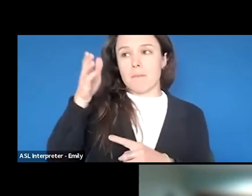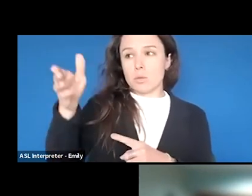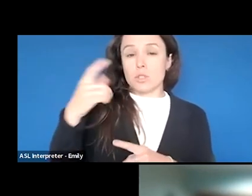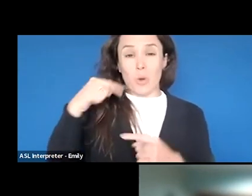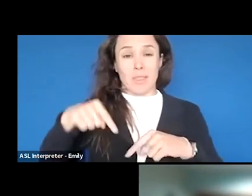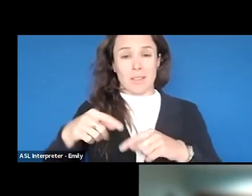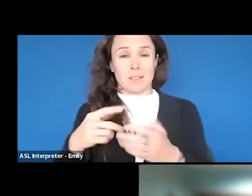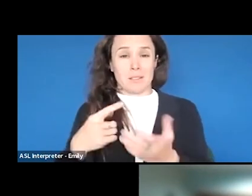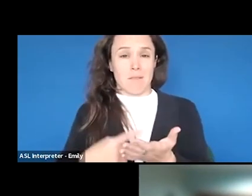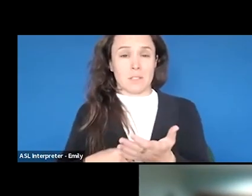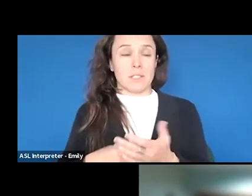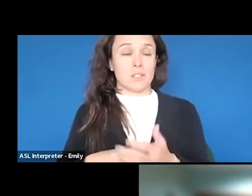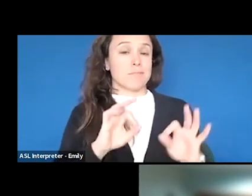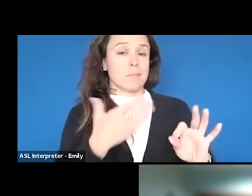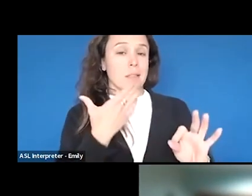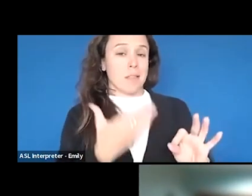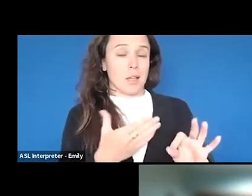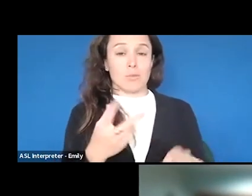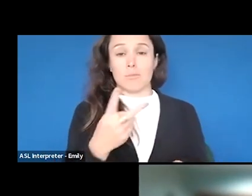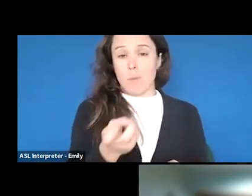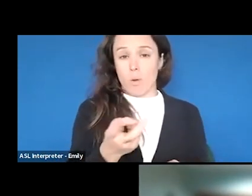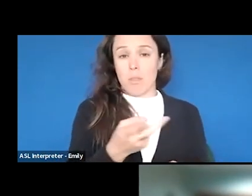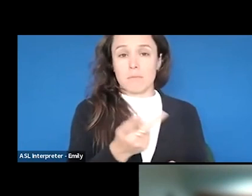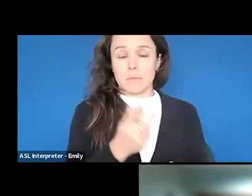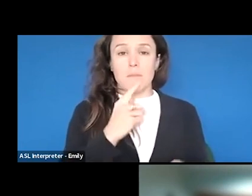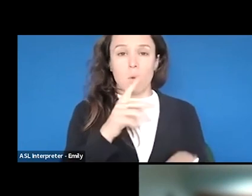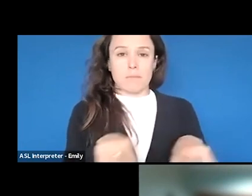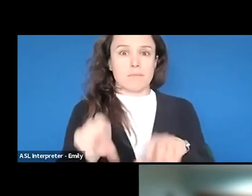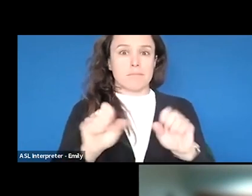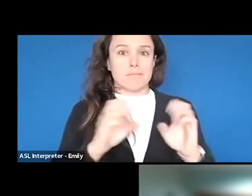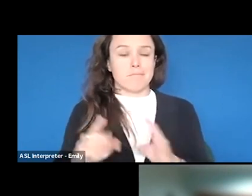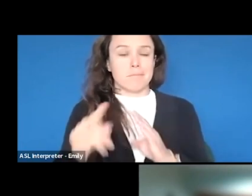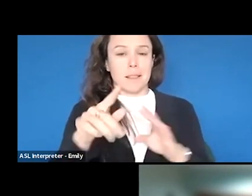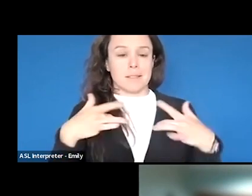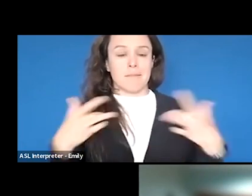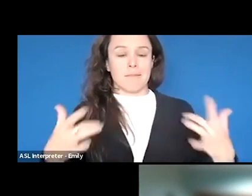Thank you Vint and Gregg for putting this event together. I'm glad to see there's a good crowd out here